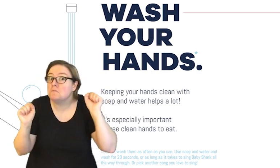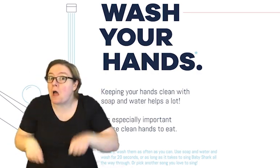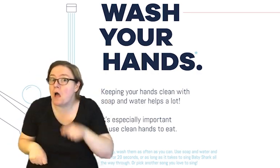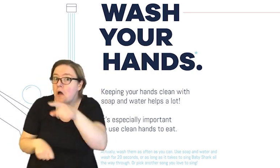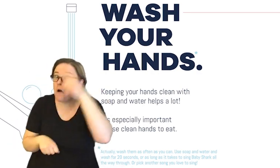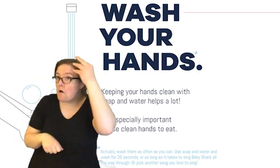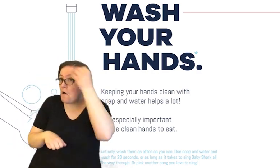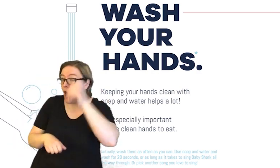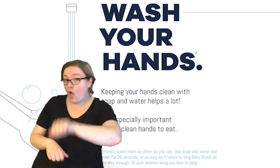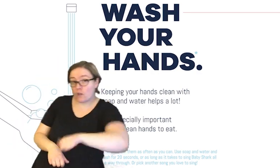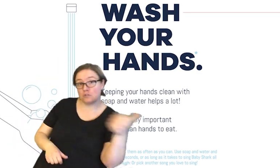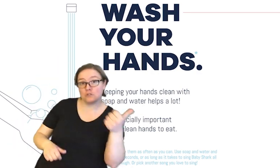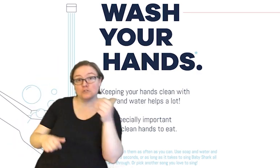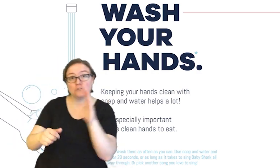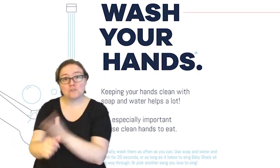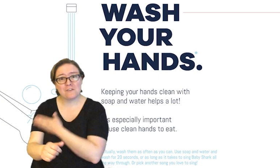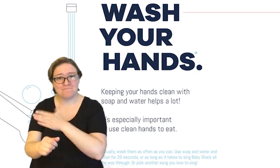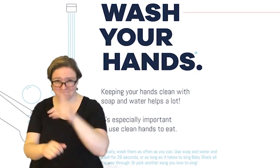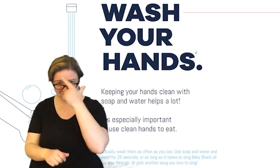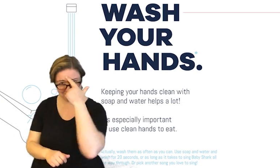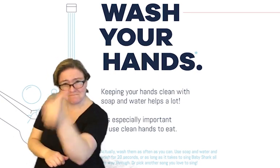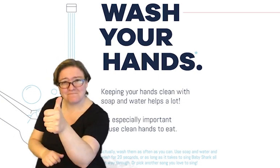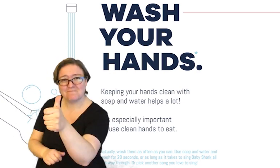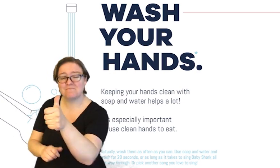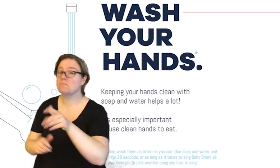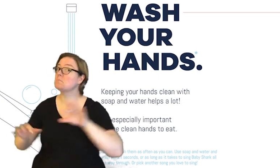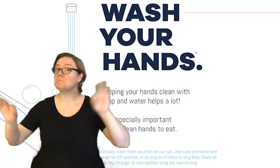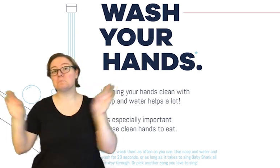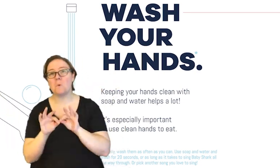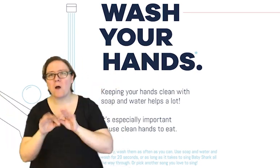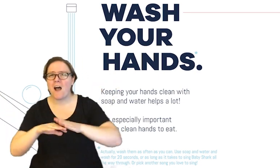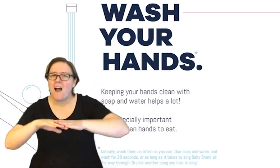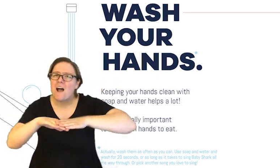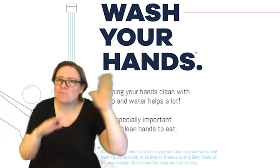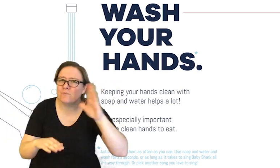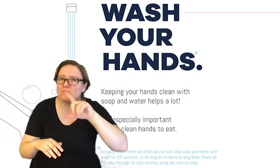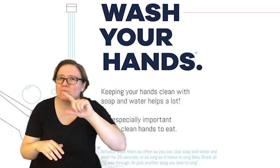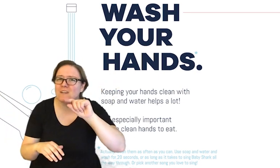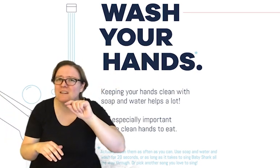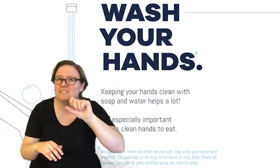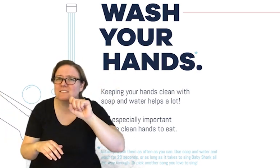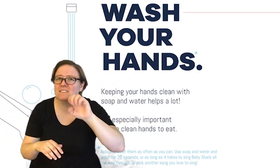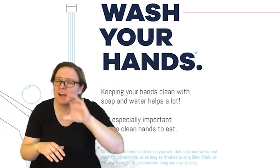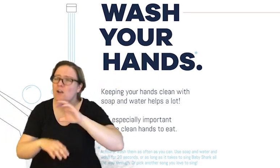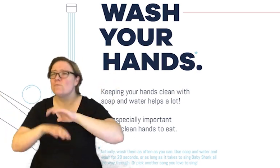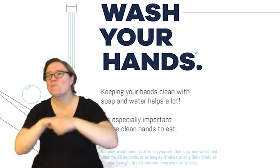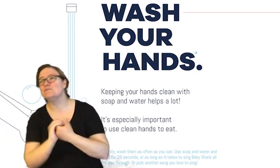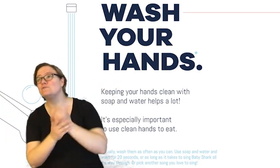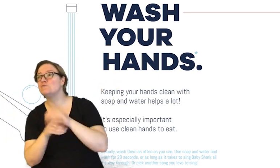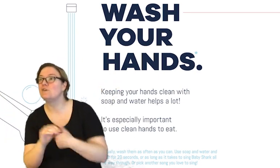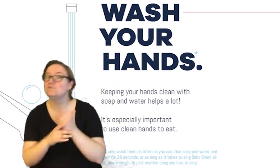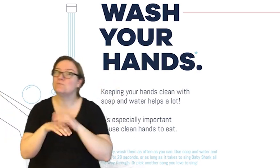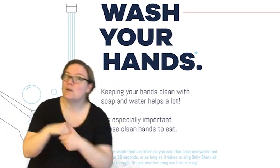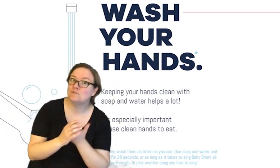wash your hands, wash your hands. Or even another song if you want. It's just important to wash your hands